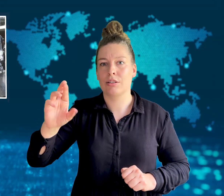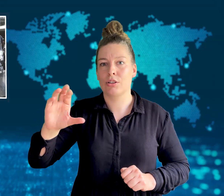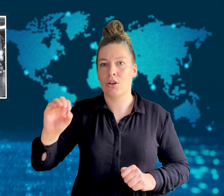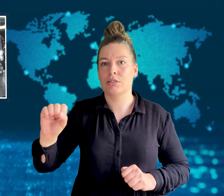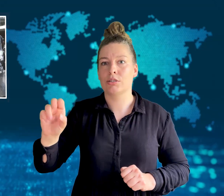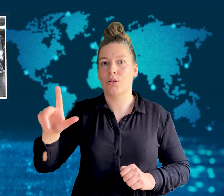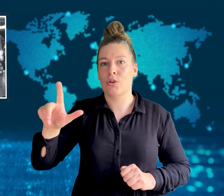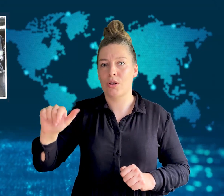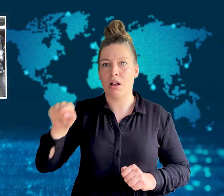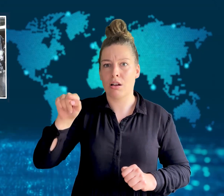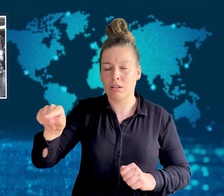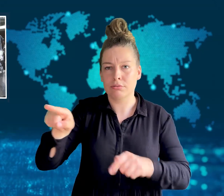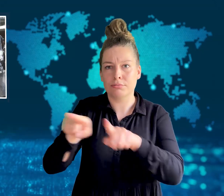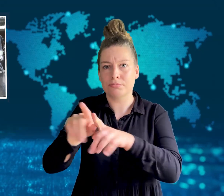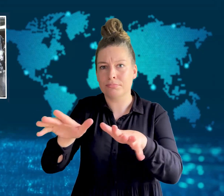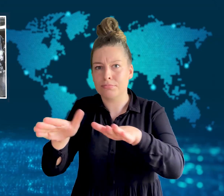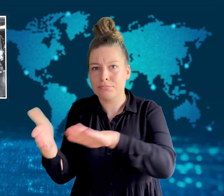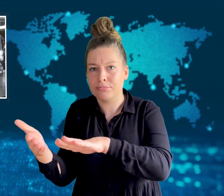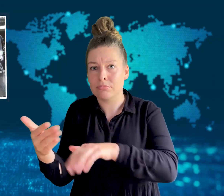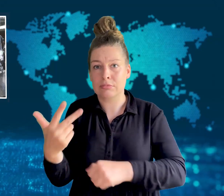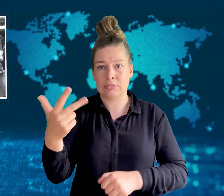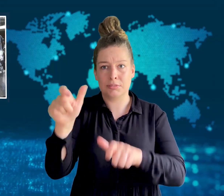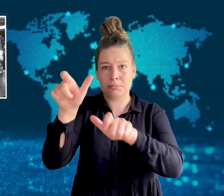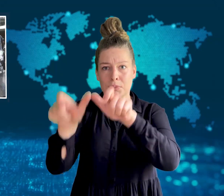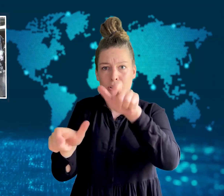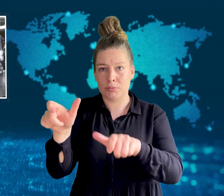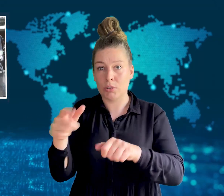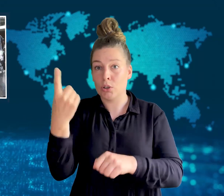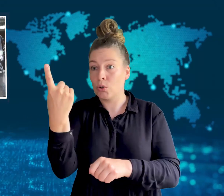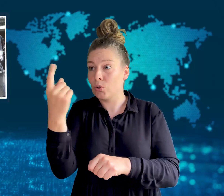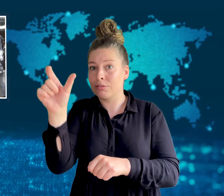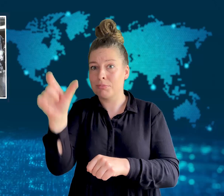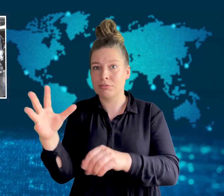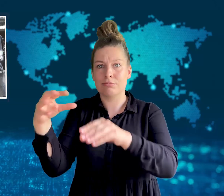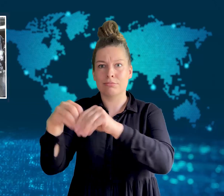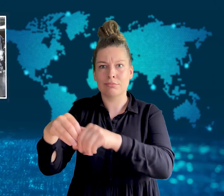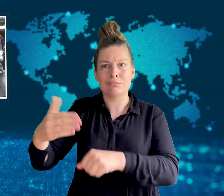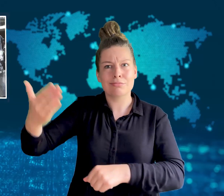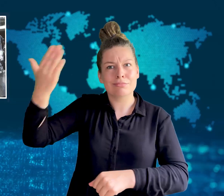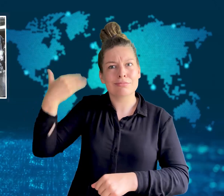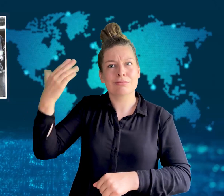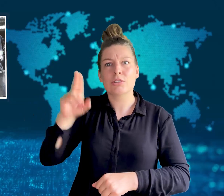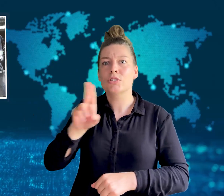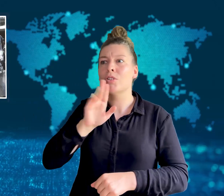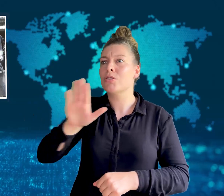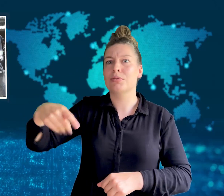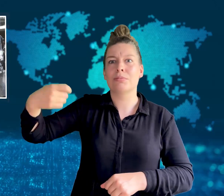Three people were killed, including the wife of an associate of